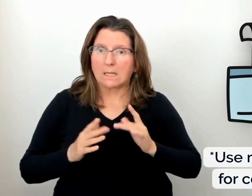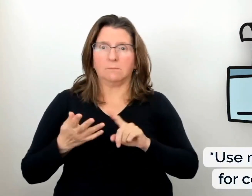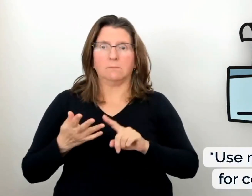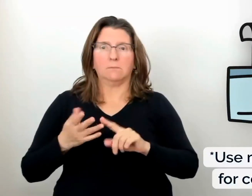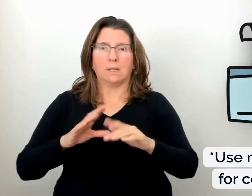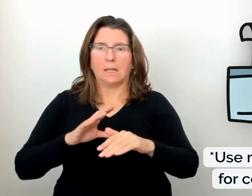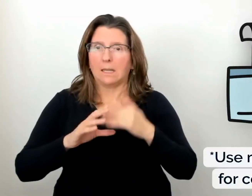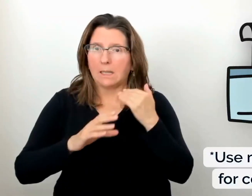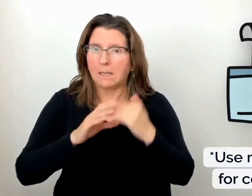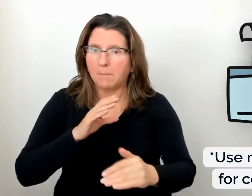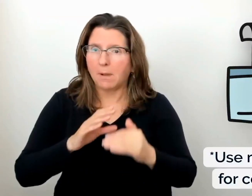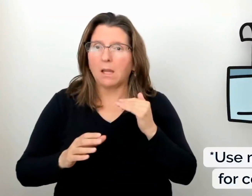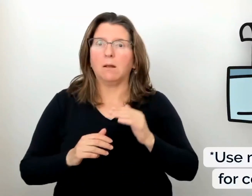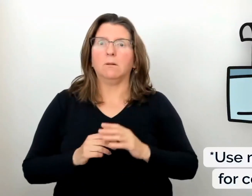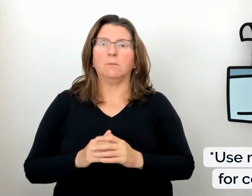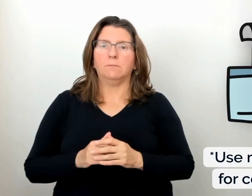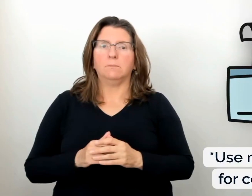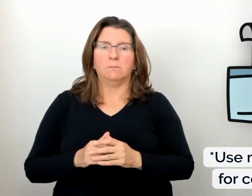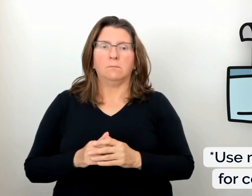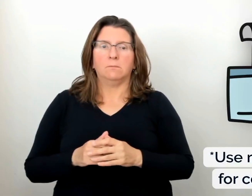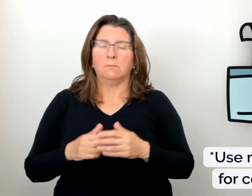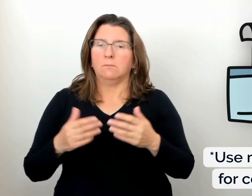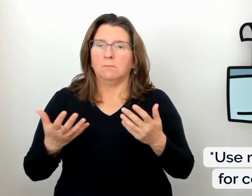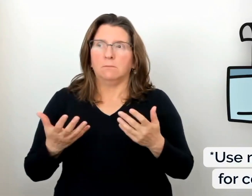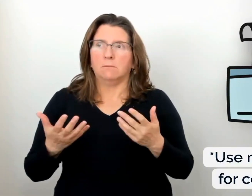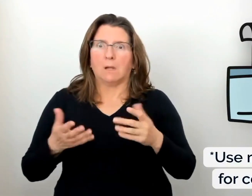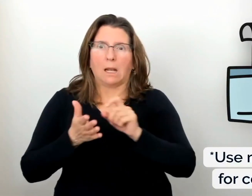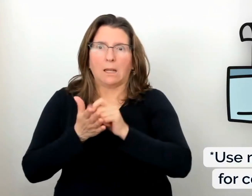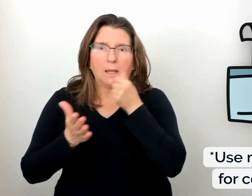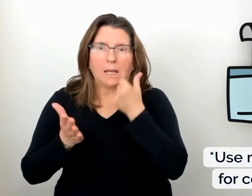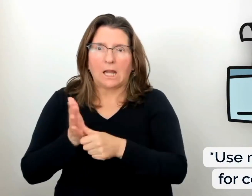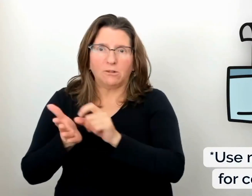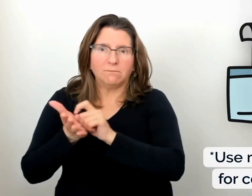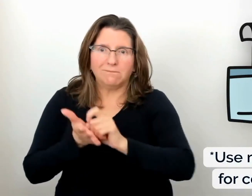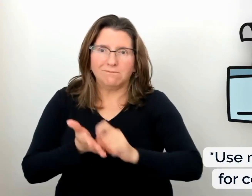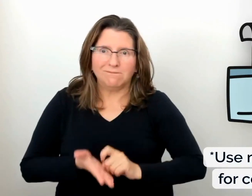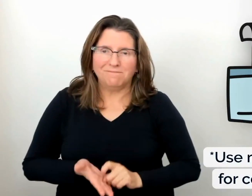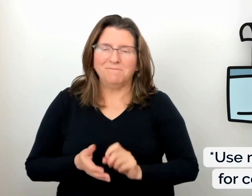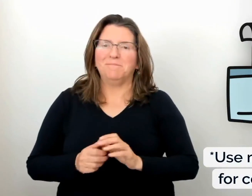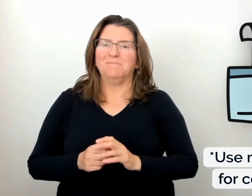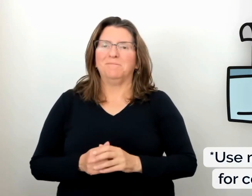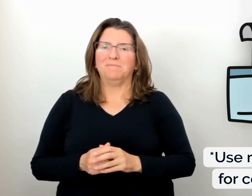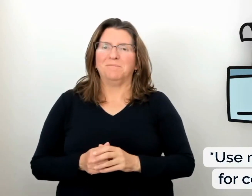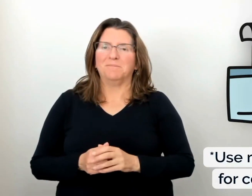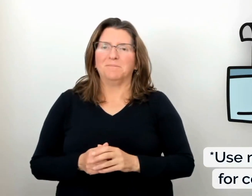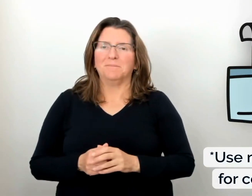email, even good old-fashioned handwritten letters,